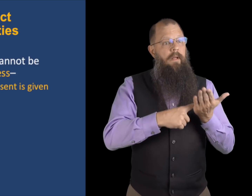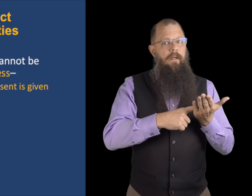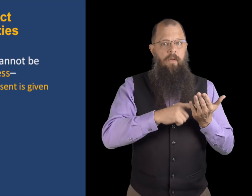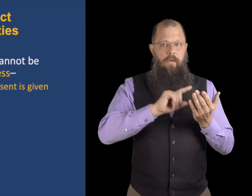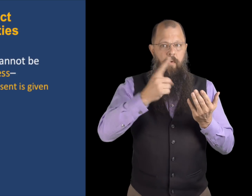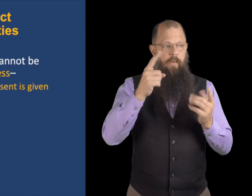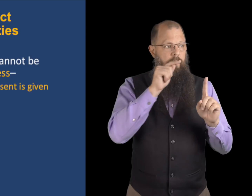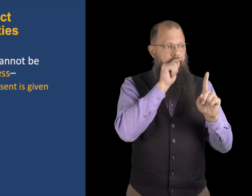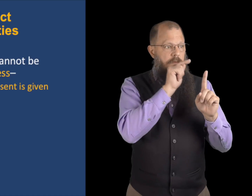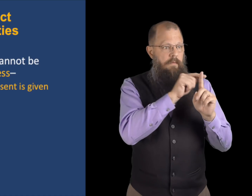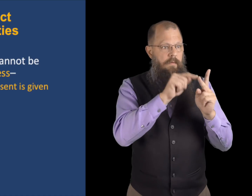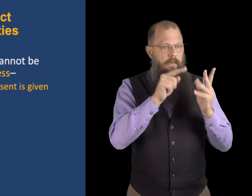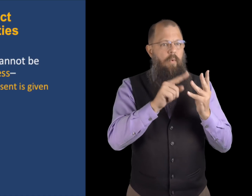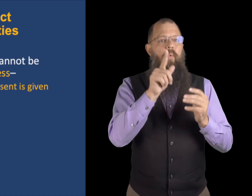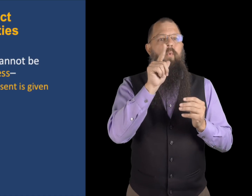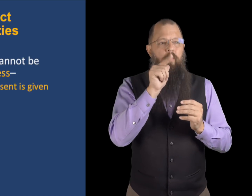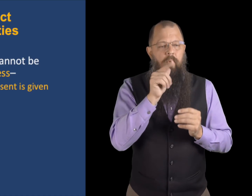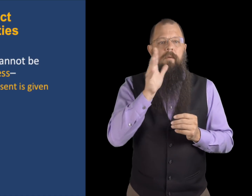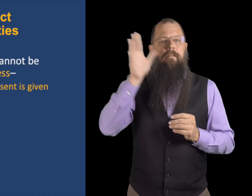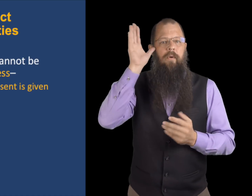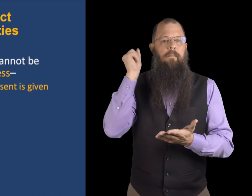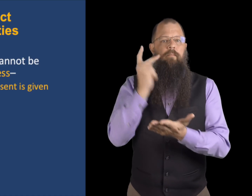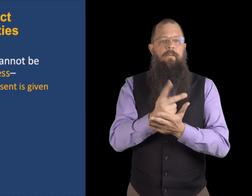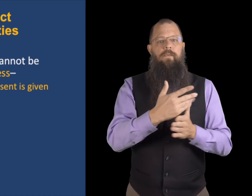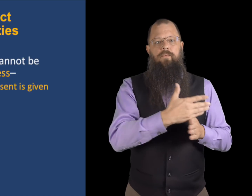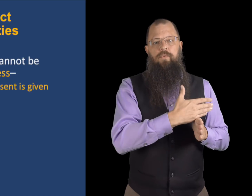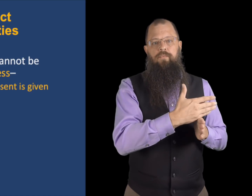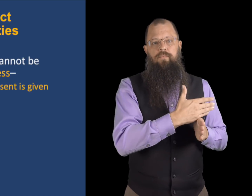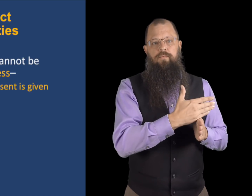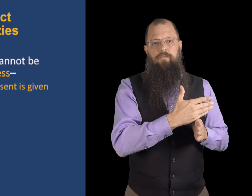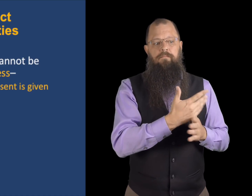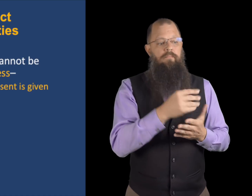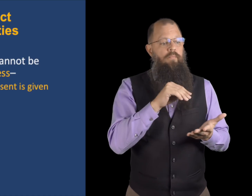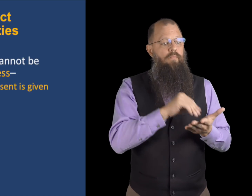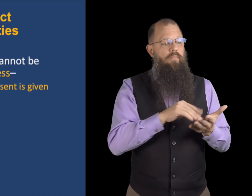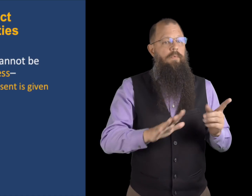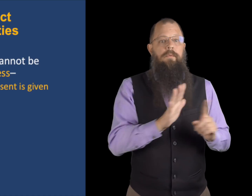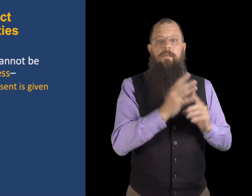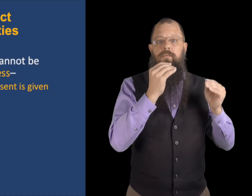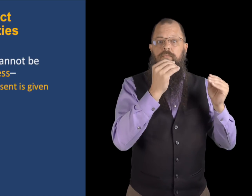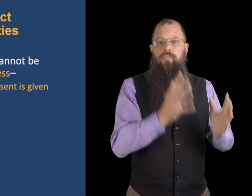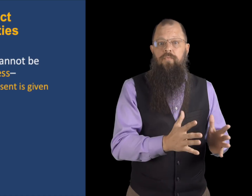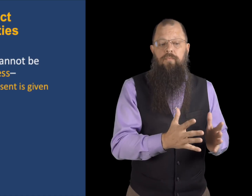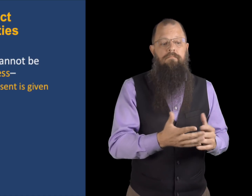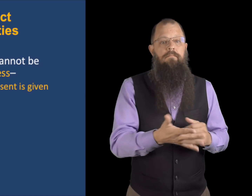Information can only be shared with individuals who parents consent to.